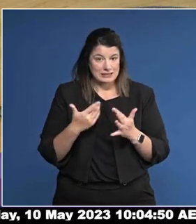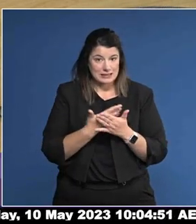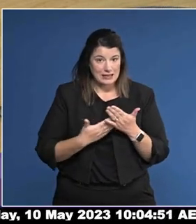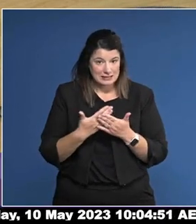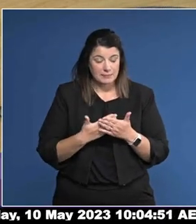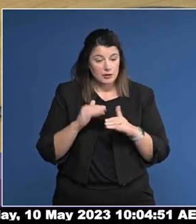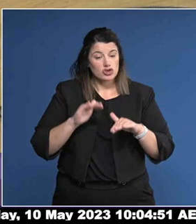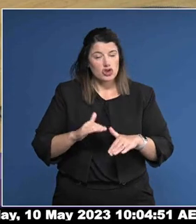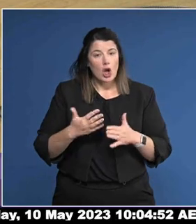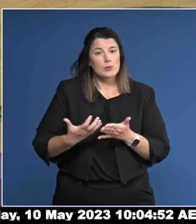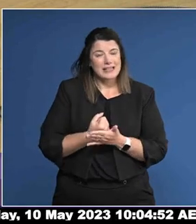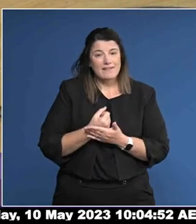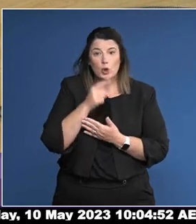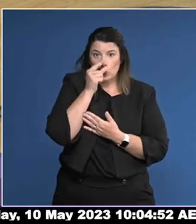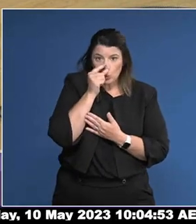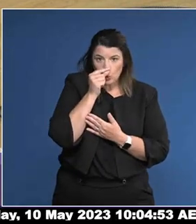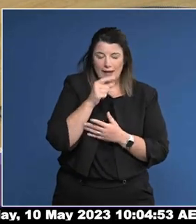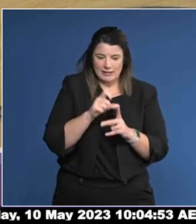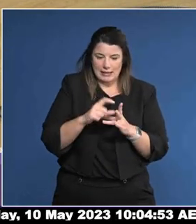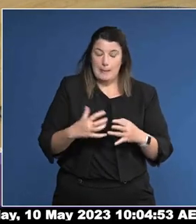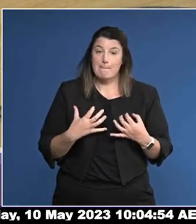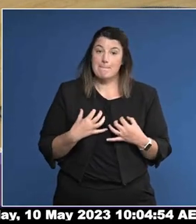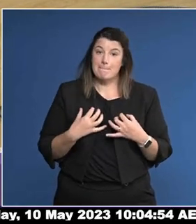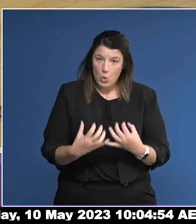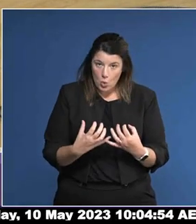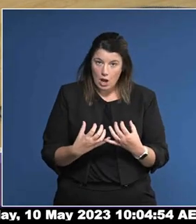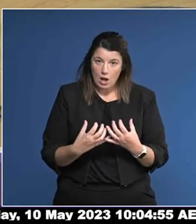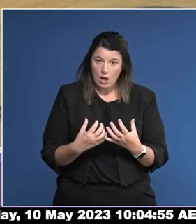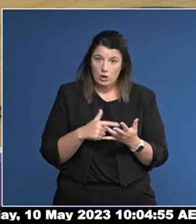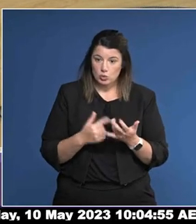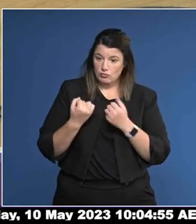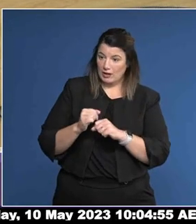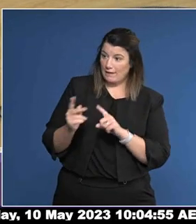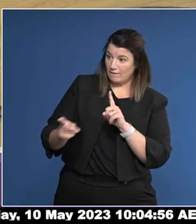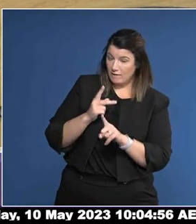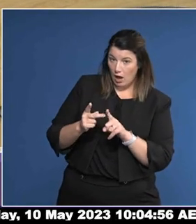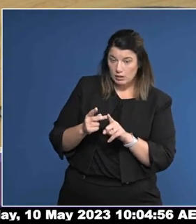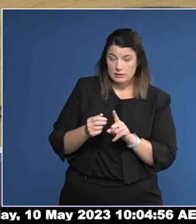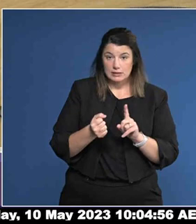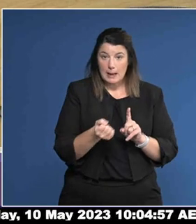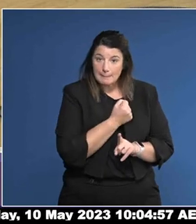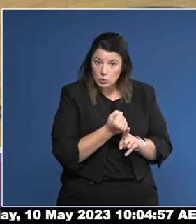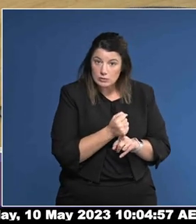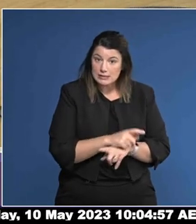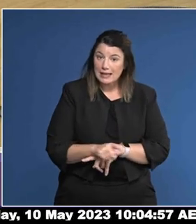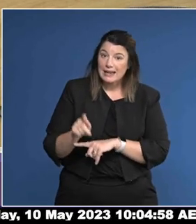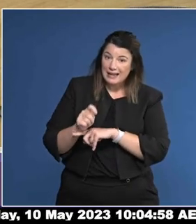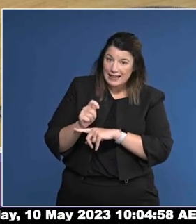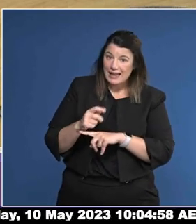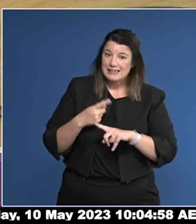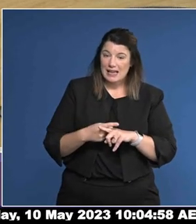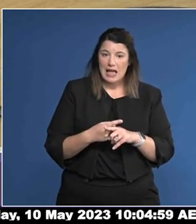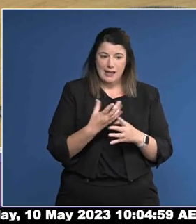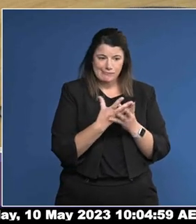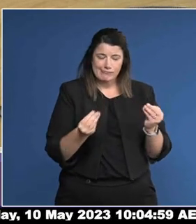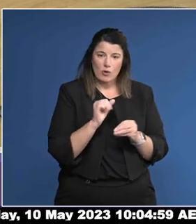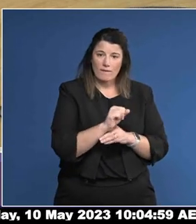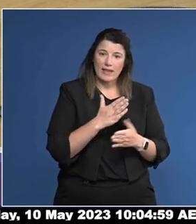taken action to prevent the violence, abuse, neglect and the deprivation of rights for